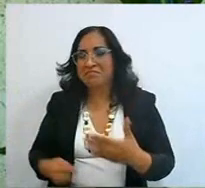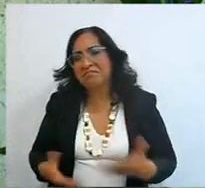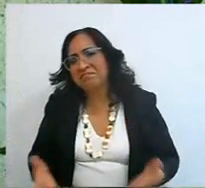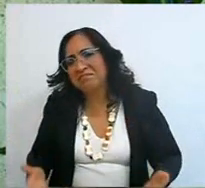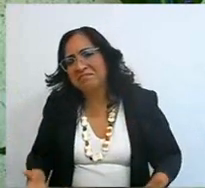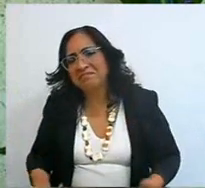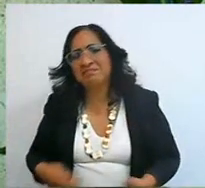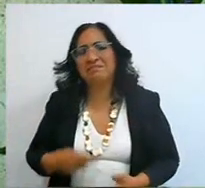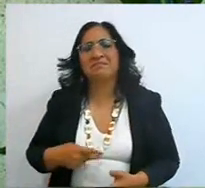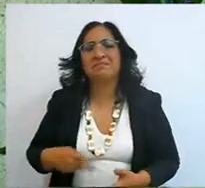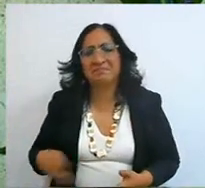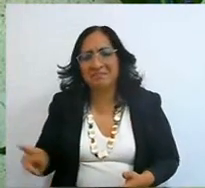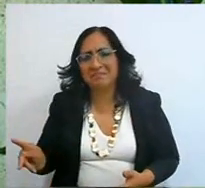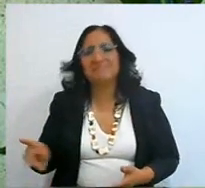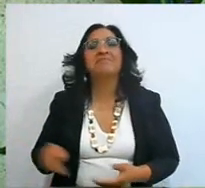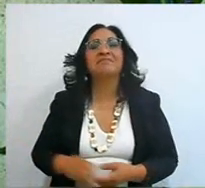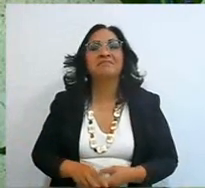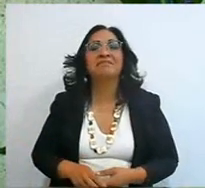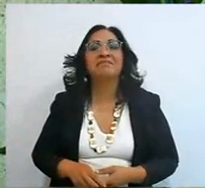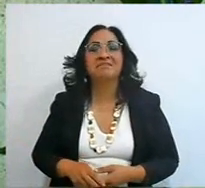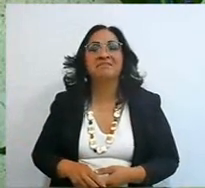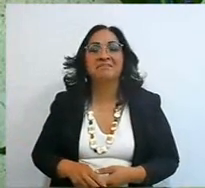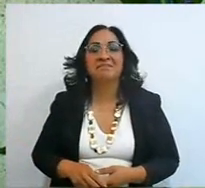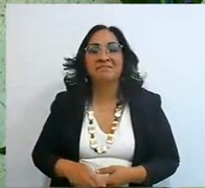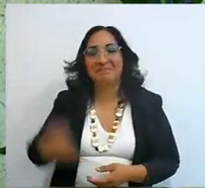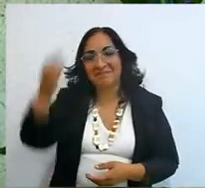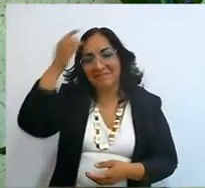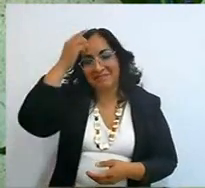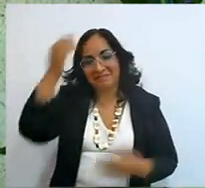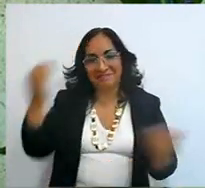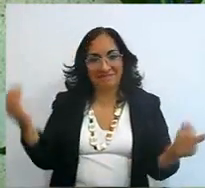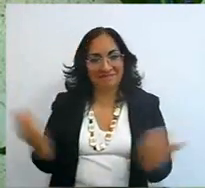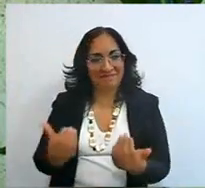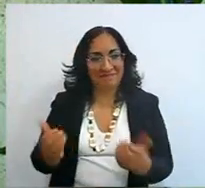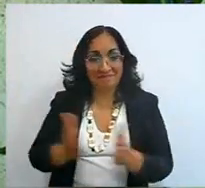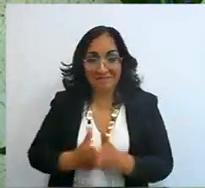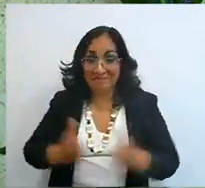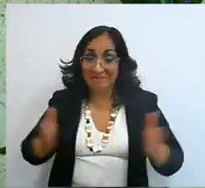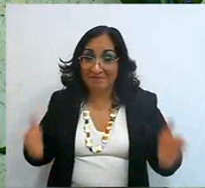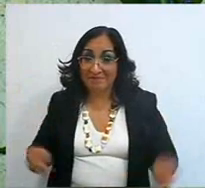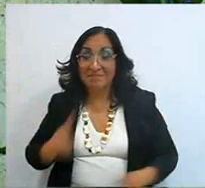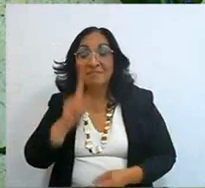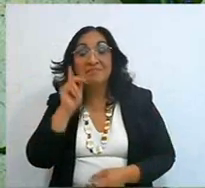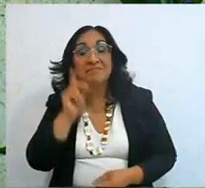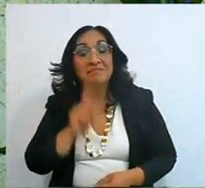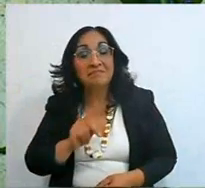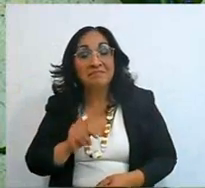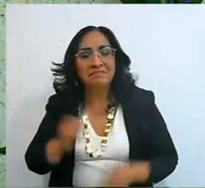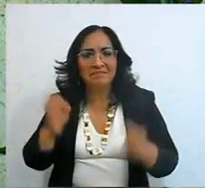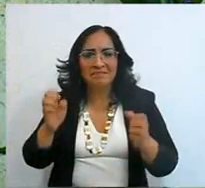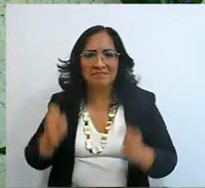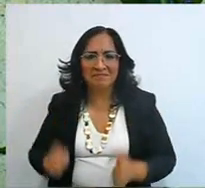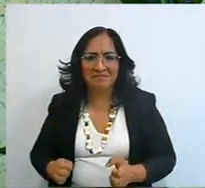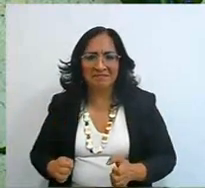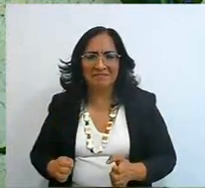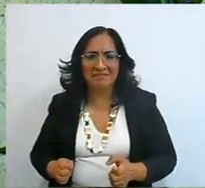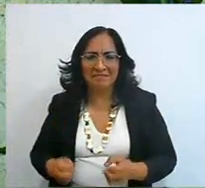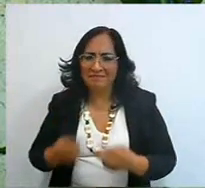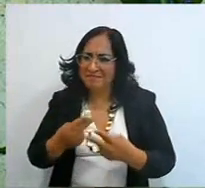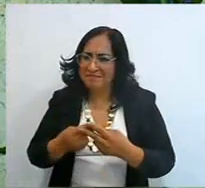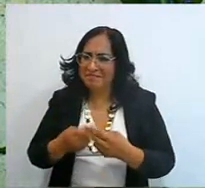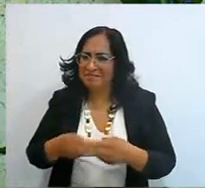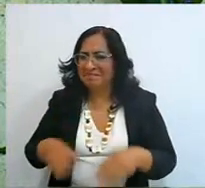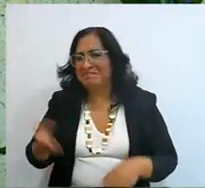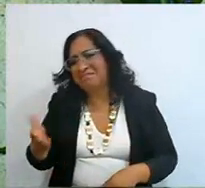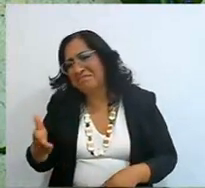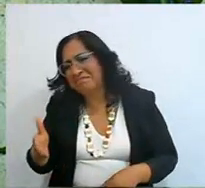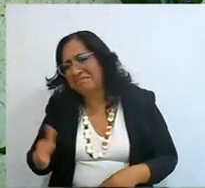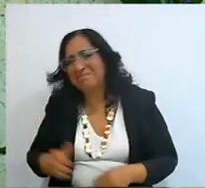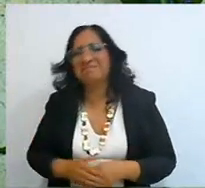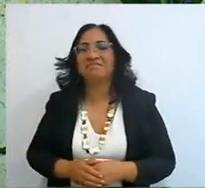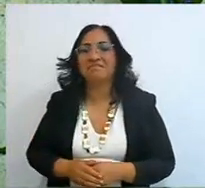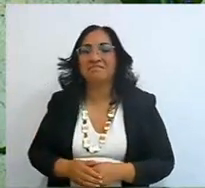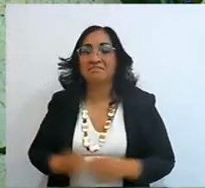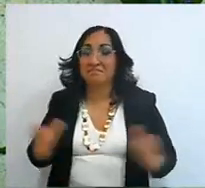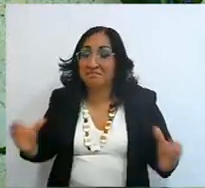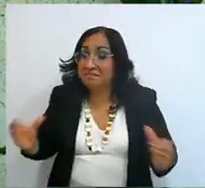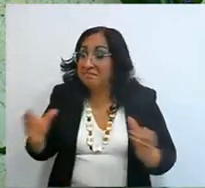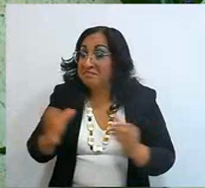but, God made her a great woman, from being locked up in a little room, to going to a residence,